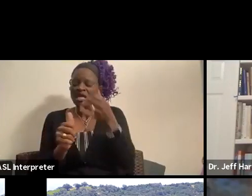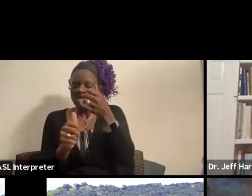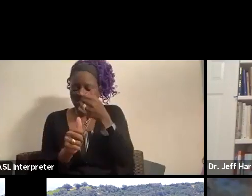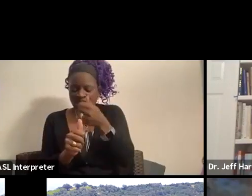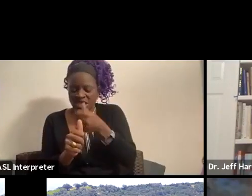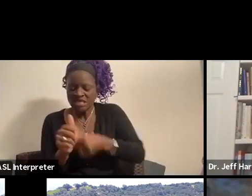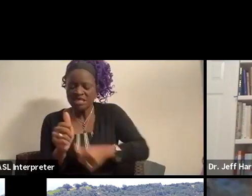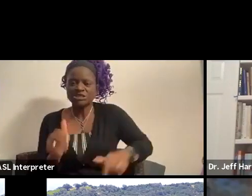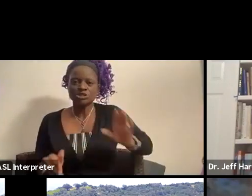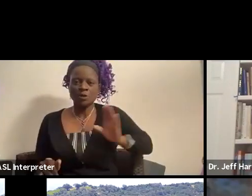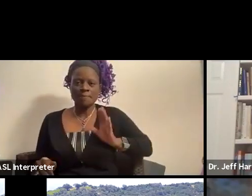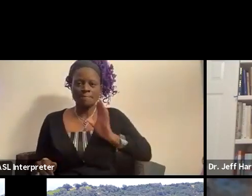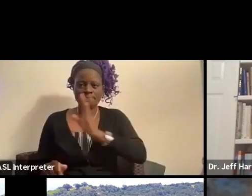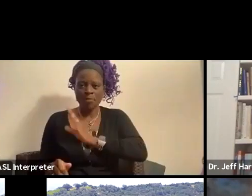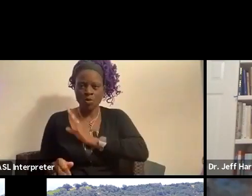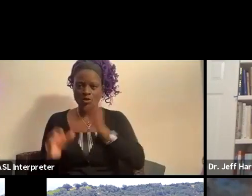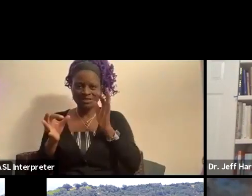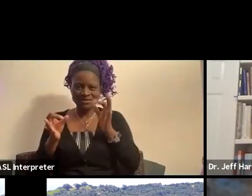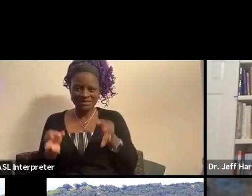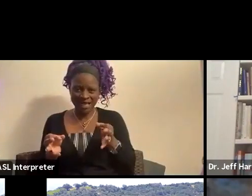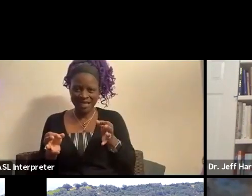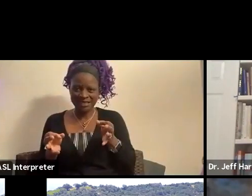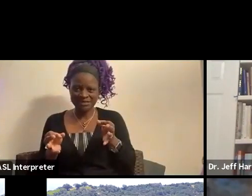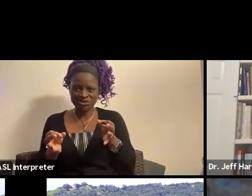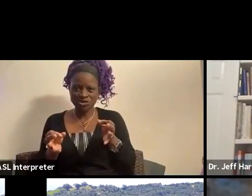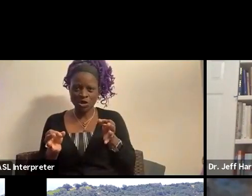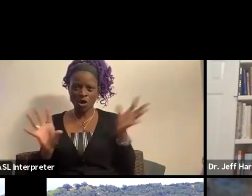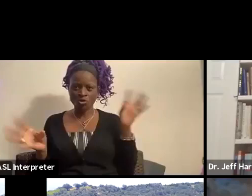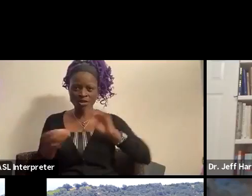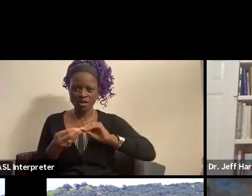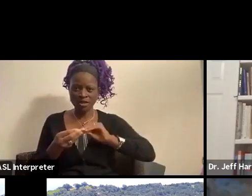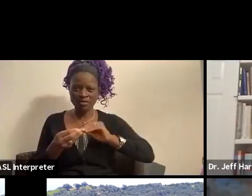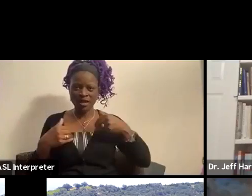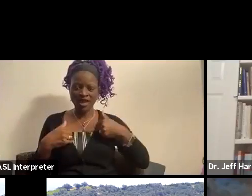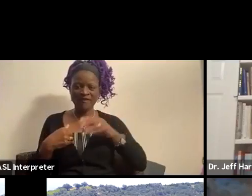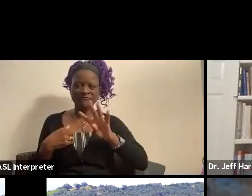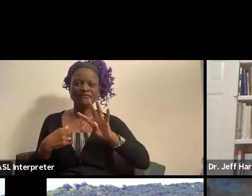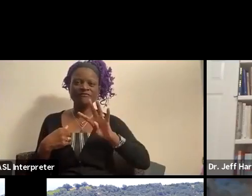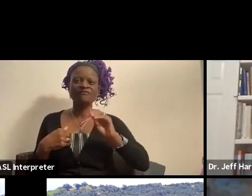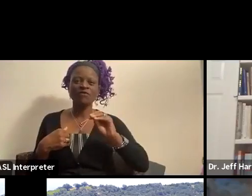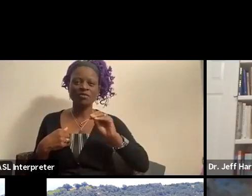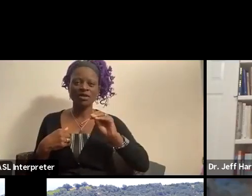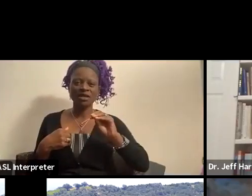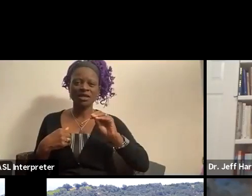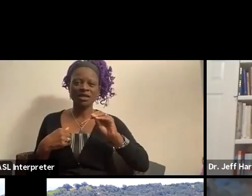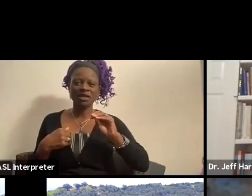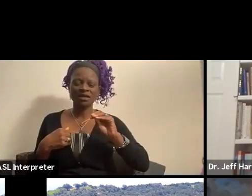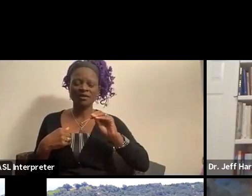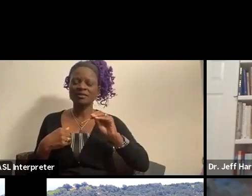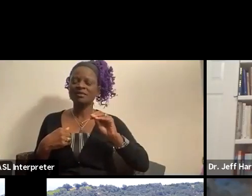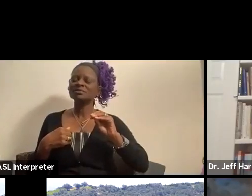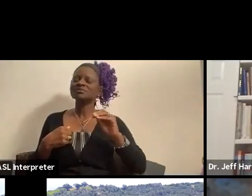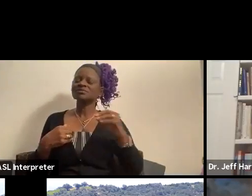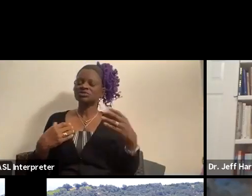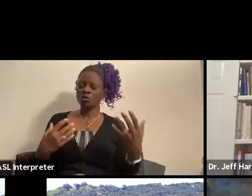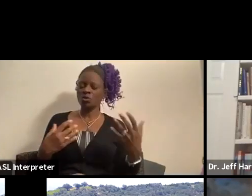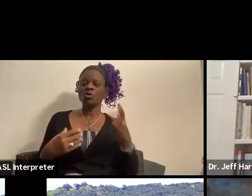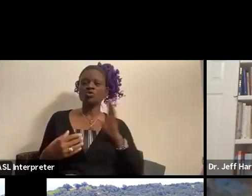There are 40 school boards that make those decisions for the community. It's community driven. So that's what the board has to realize.